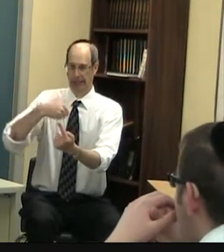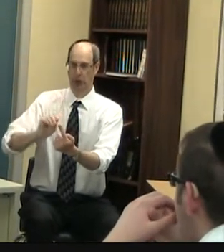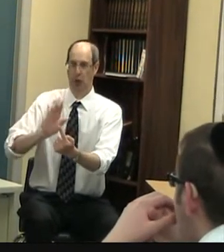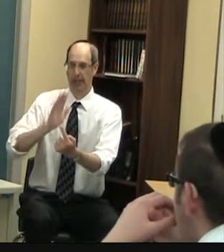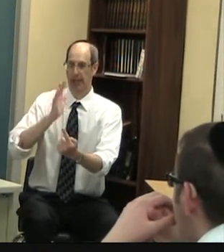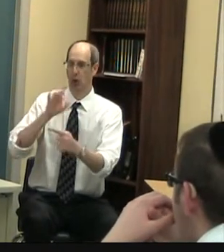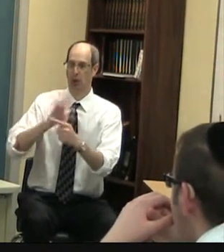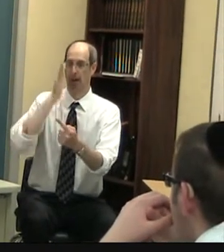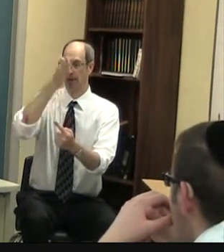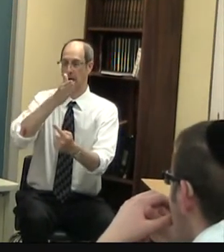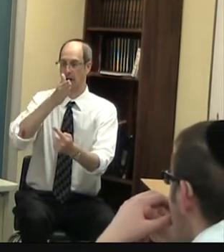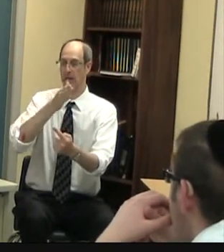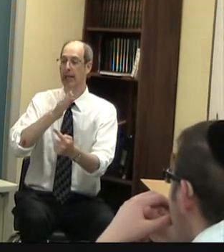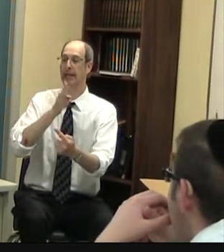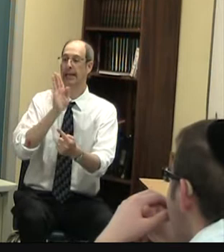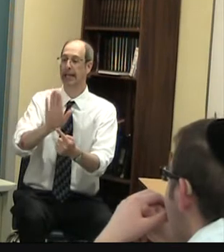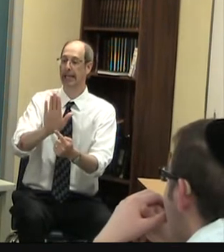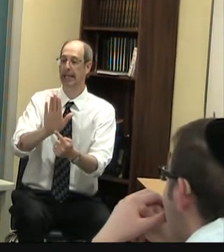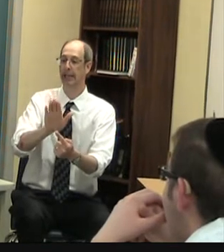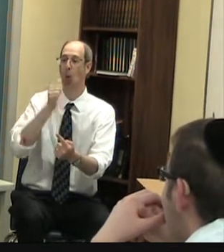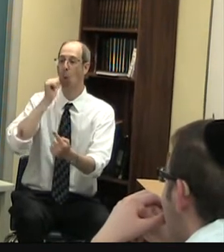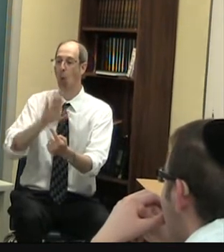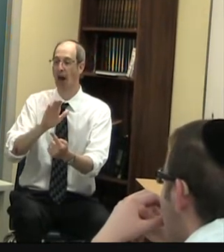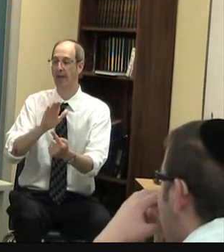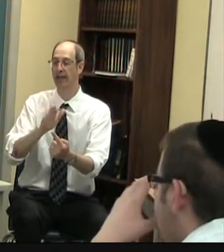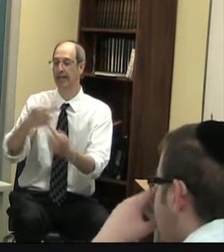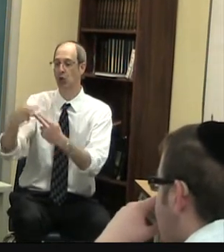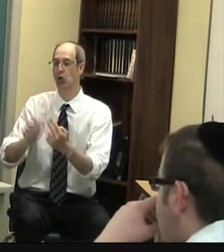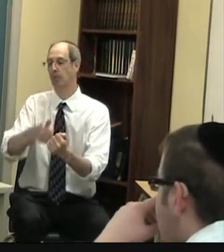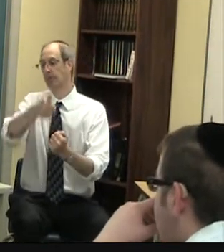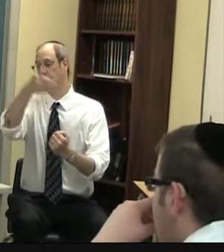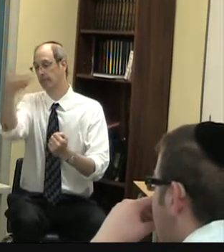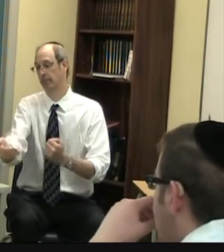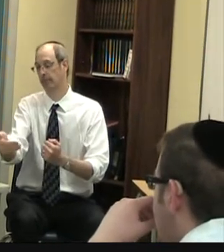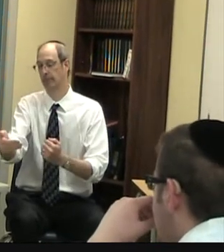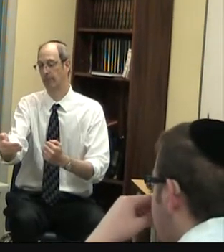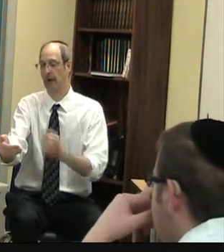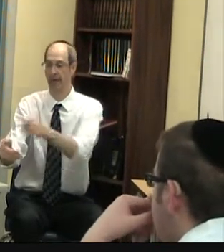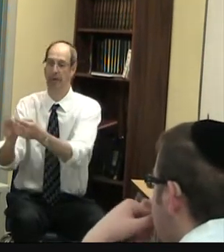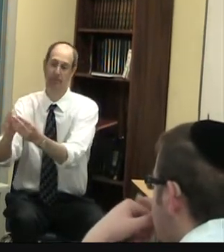had his wife with him and she wasn't the next true she was sitting with woman together and they were talking and they hear the